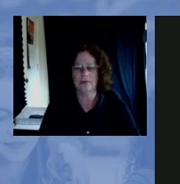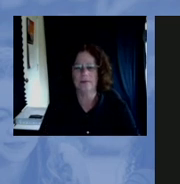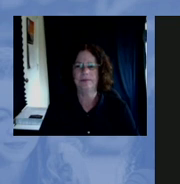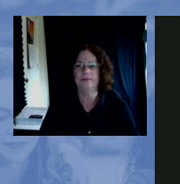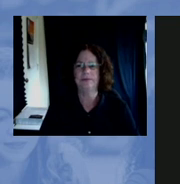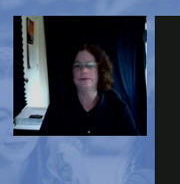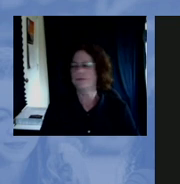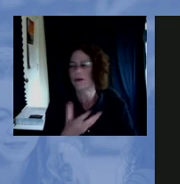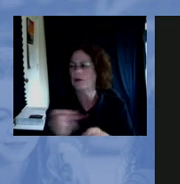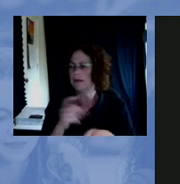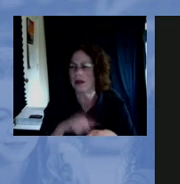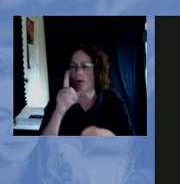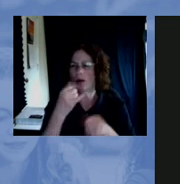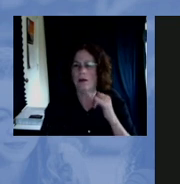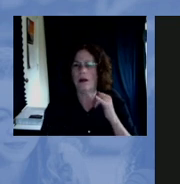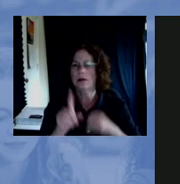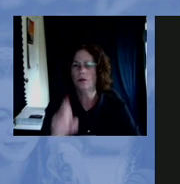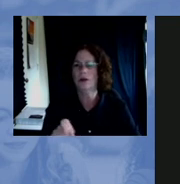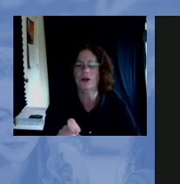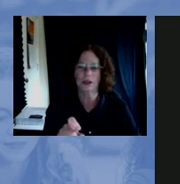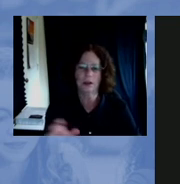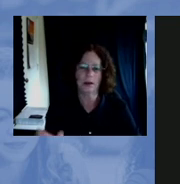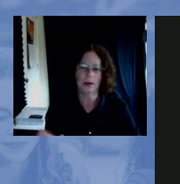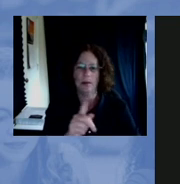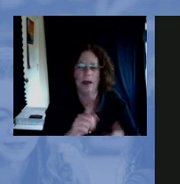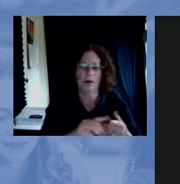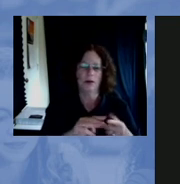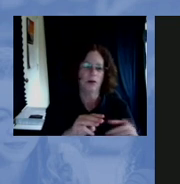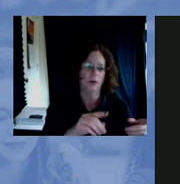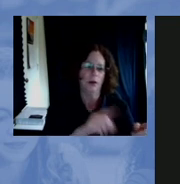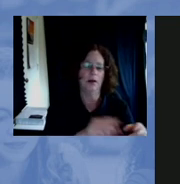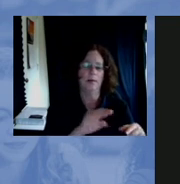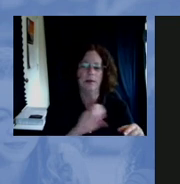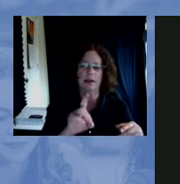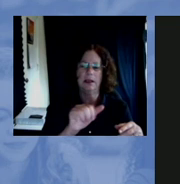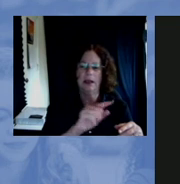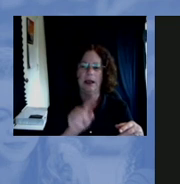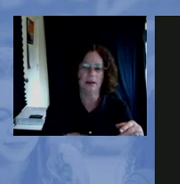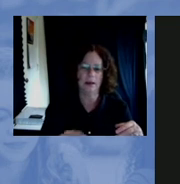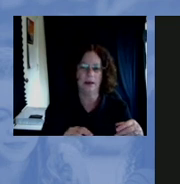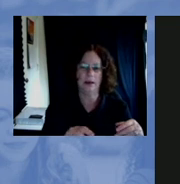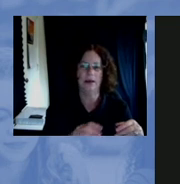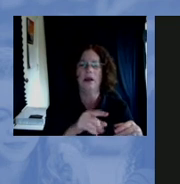ONE LAST QUESTION, BACK TO MS. DIAZ. YOU HAVE A STABLE DISTRICT BUT YOU'RE STILL FACED WITH